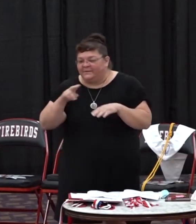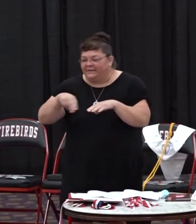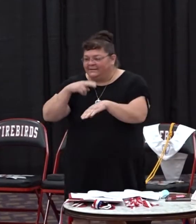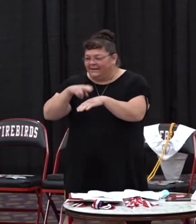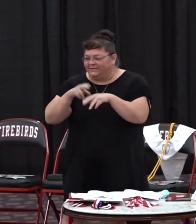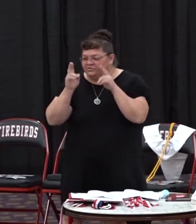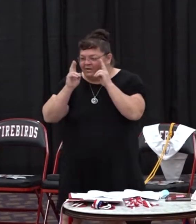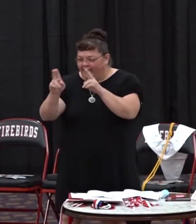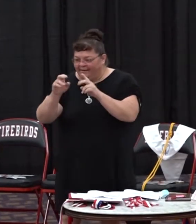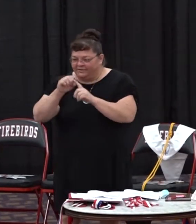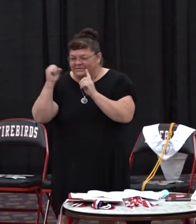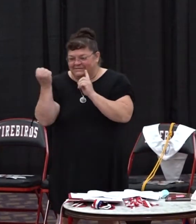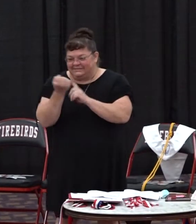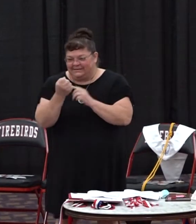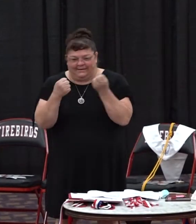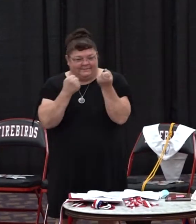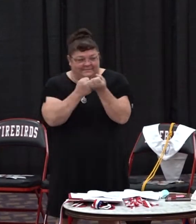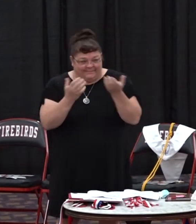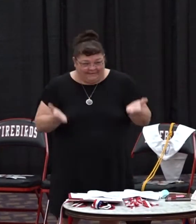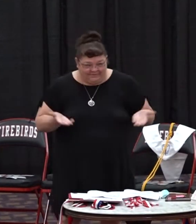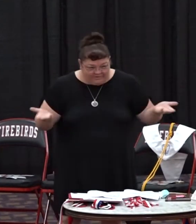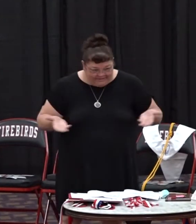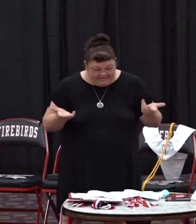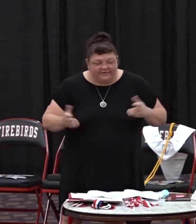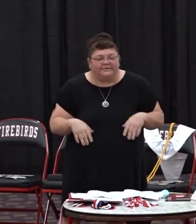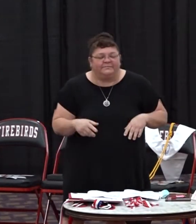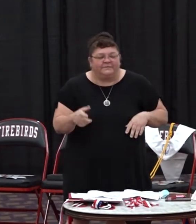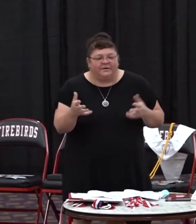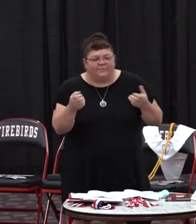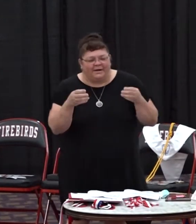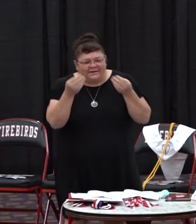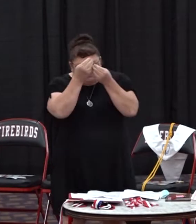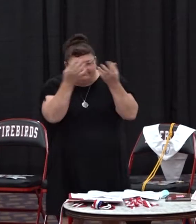Hello! I'm the National Honor Society sponsor here.